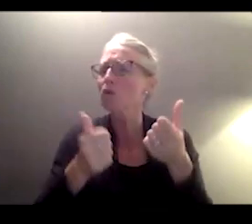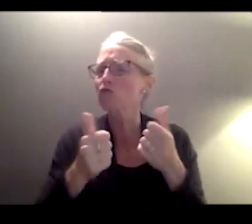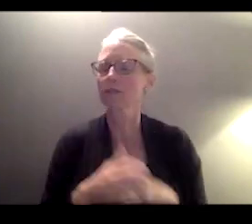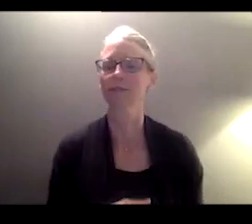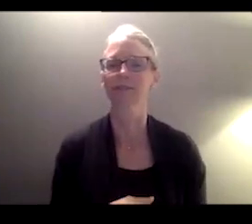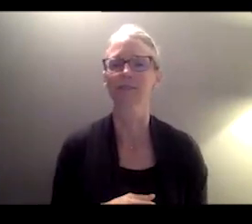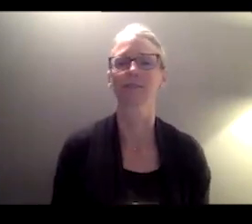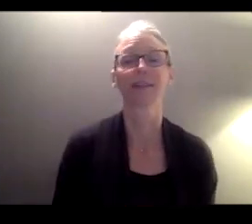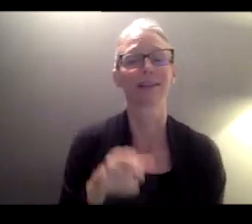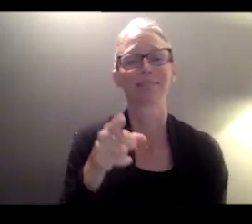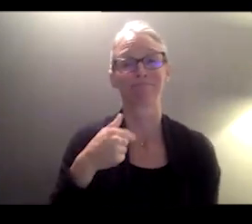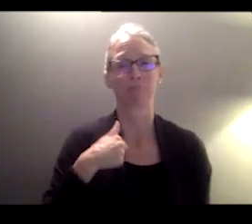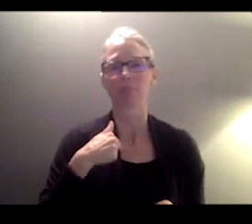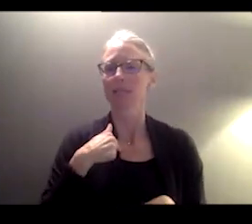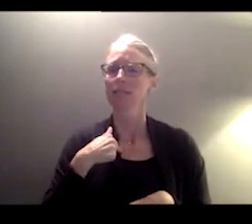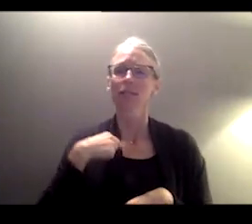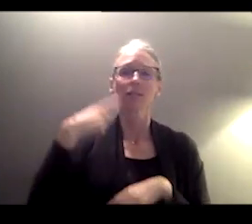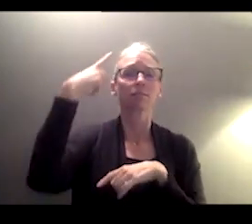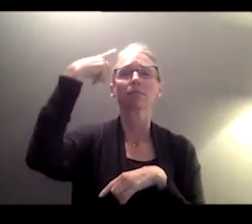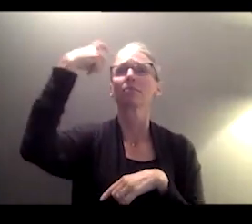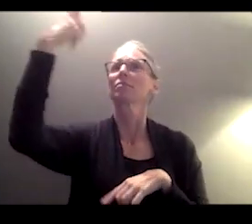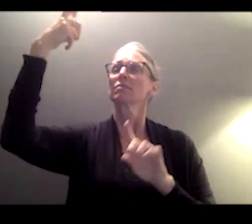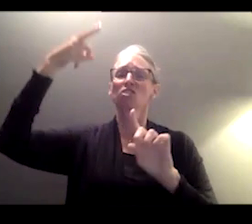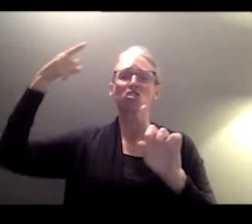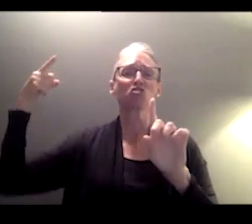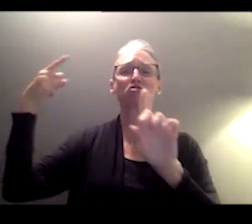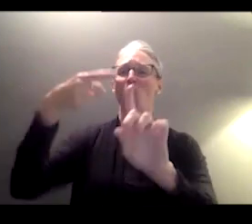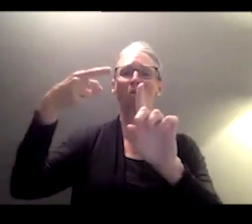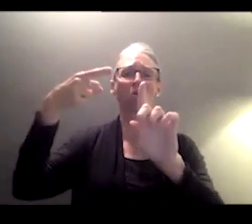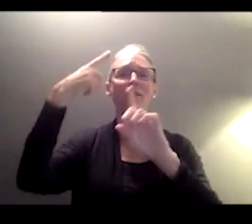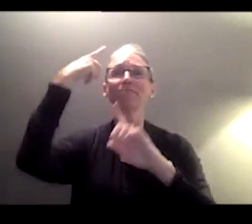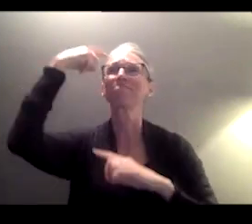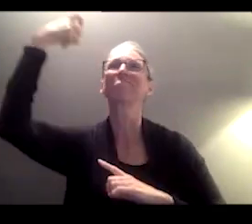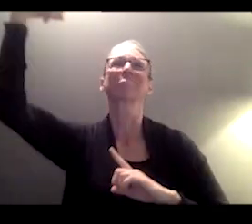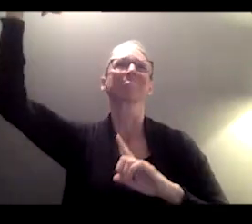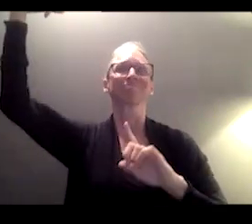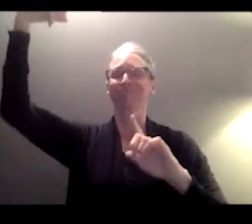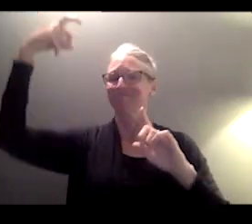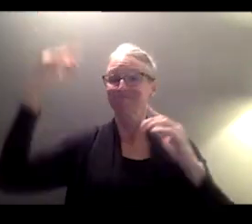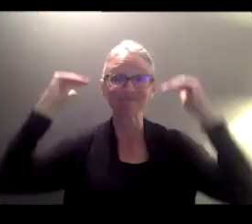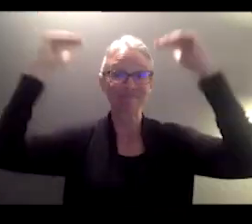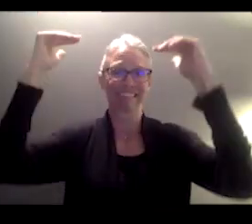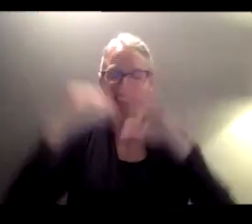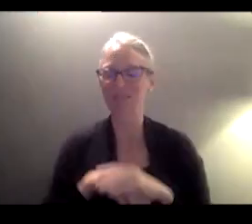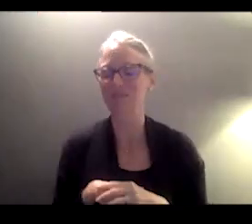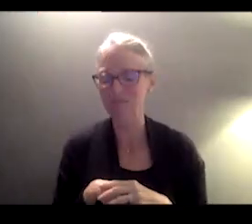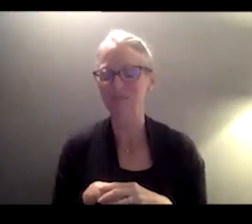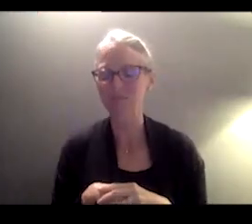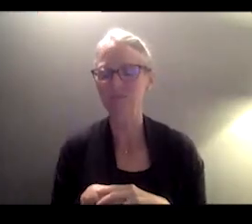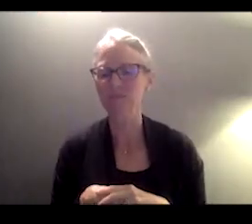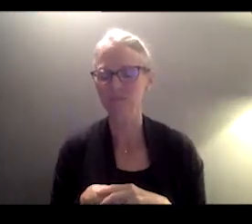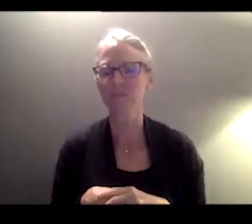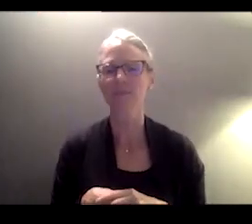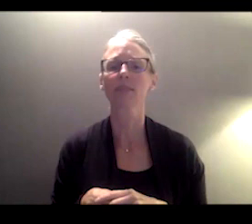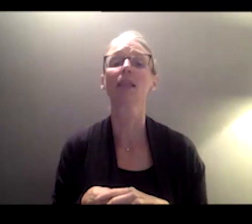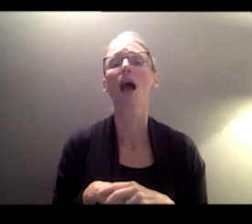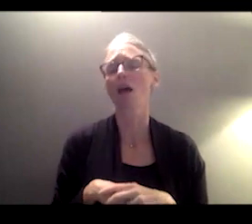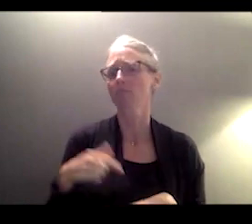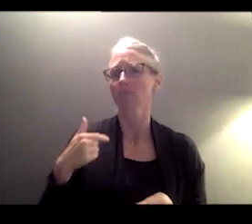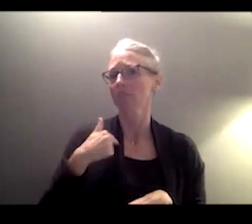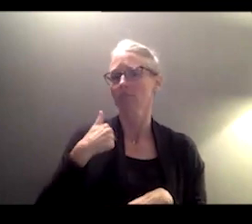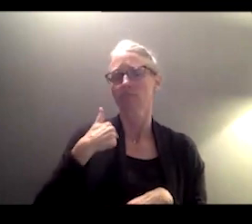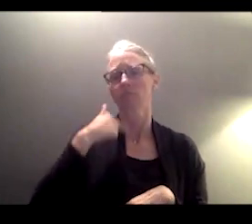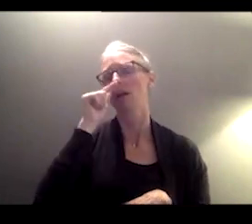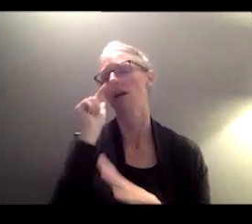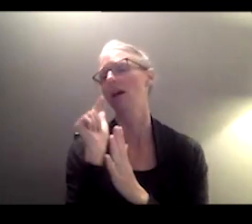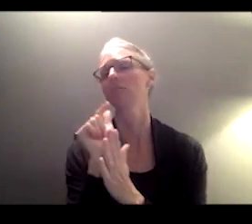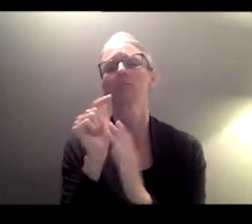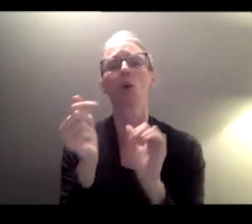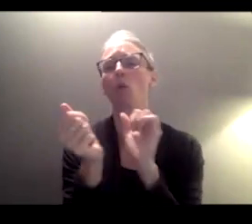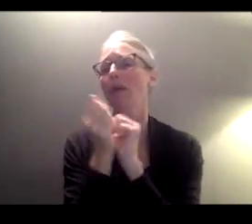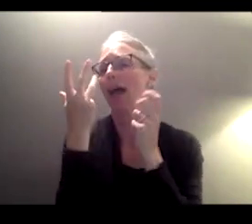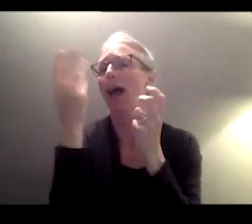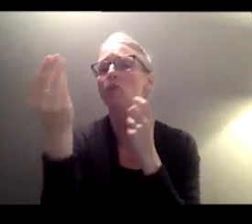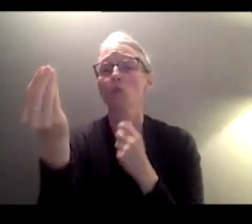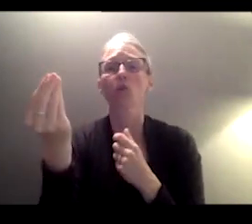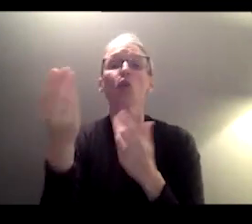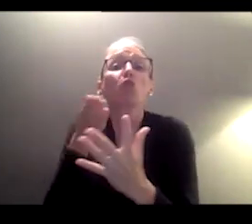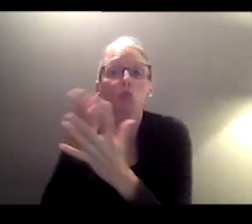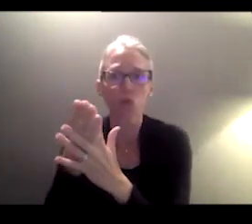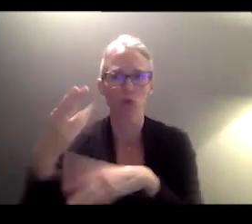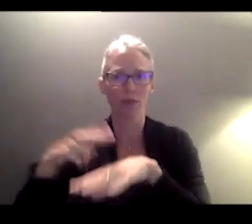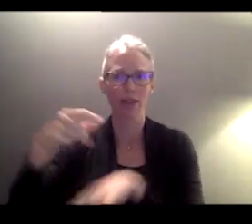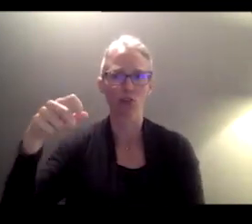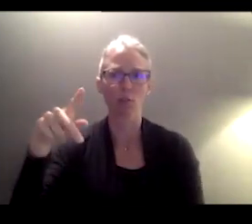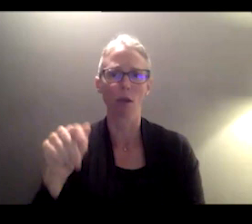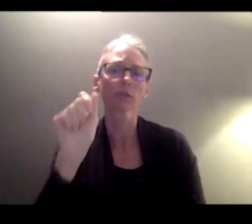So I would I mean, I would like to do both essentially helping get I mean, cause I'm notice when I do go to even there's some state parks here in Utah that have.